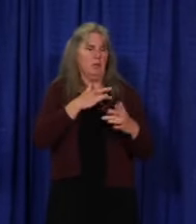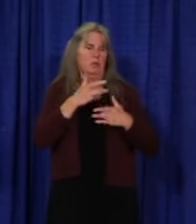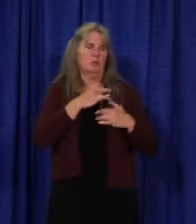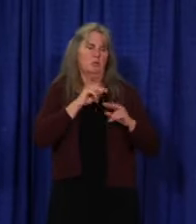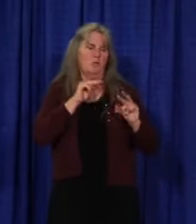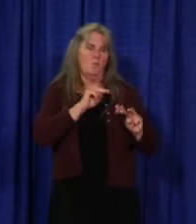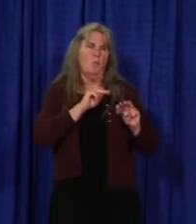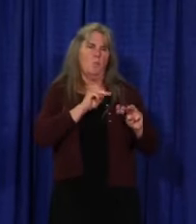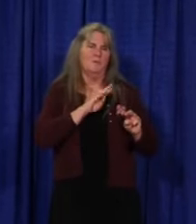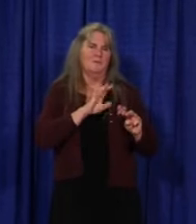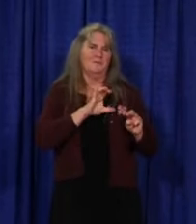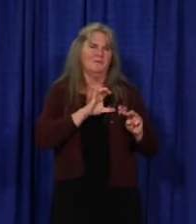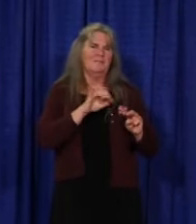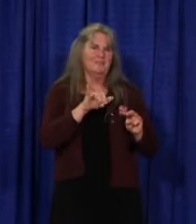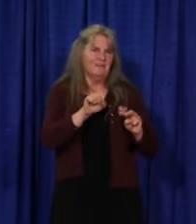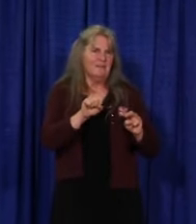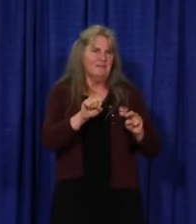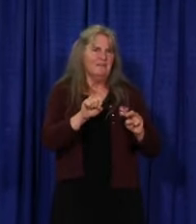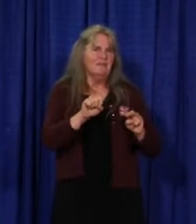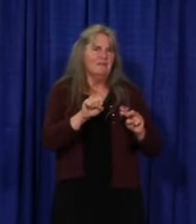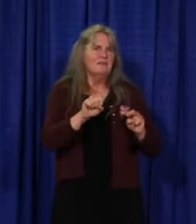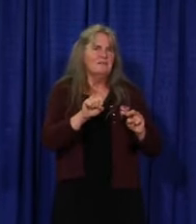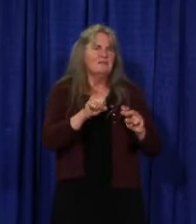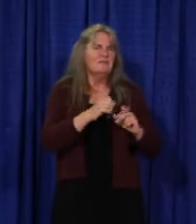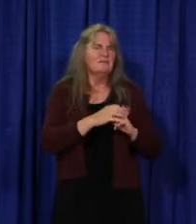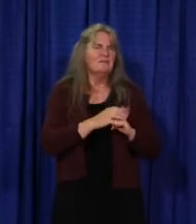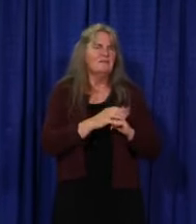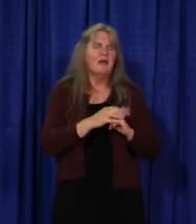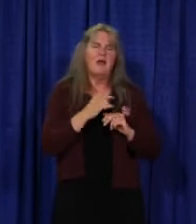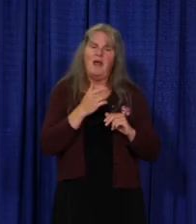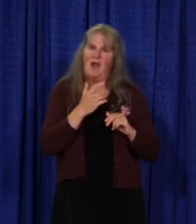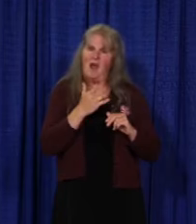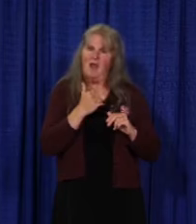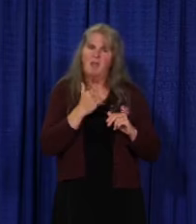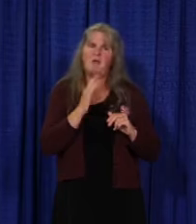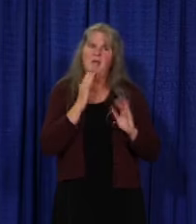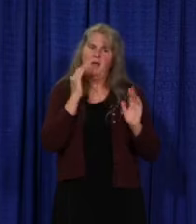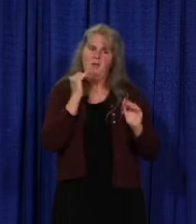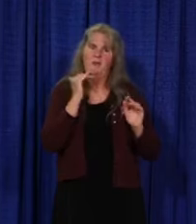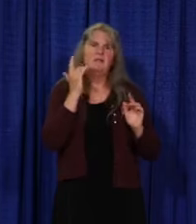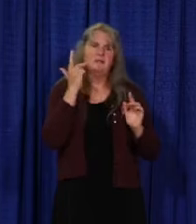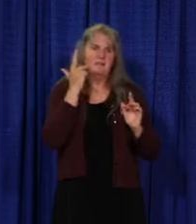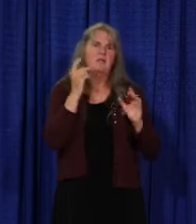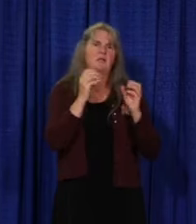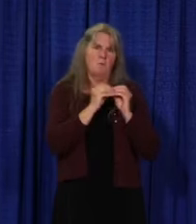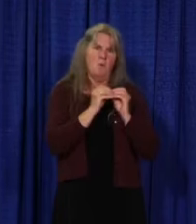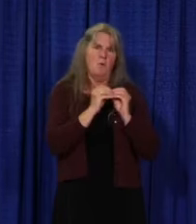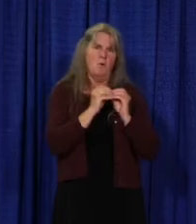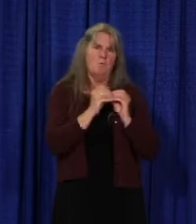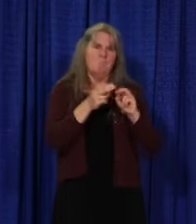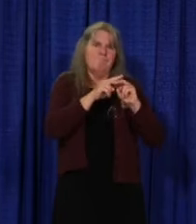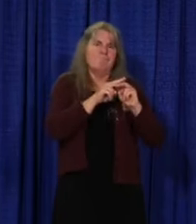We are watching closely, and we do expect to see more cases associated with Kelowna